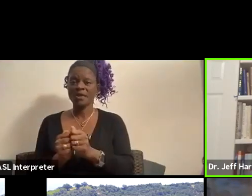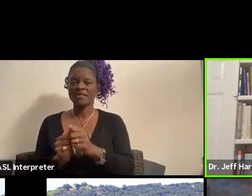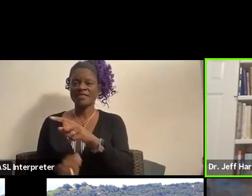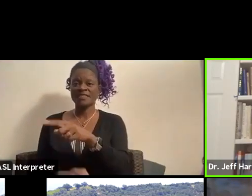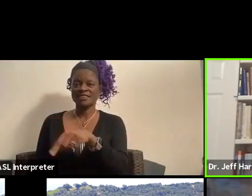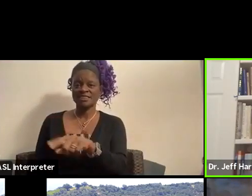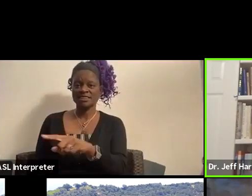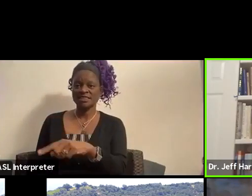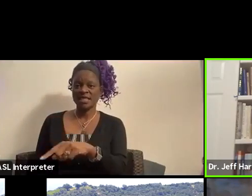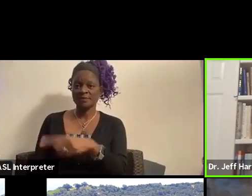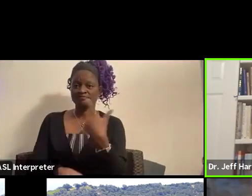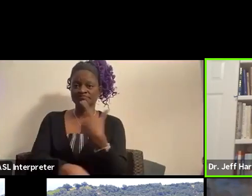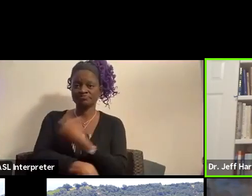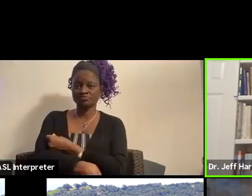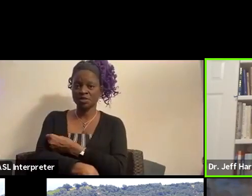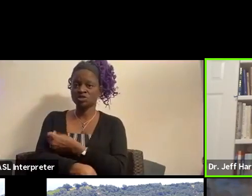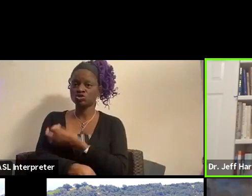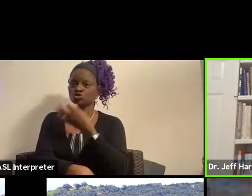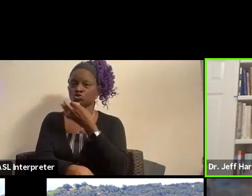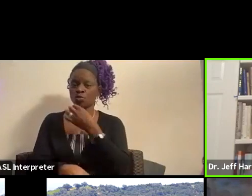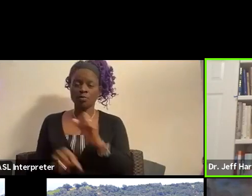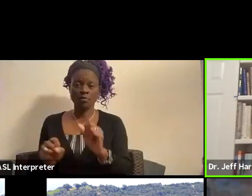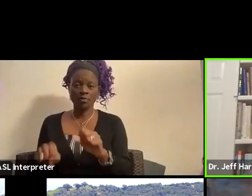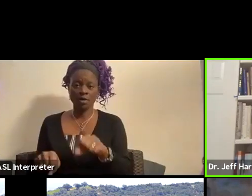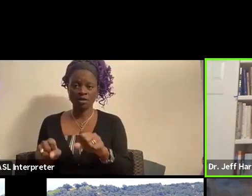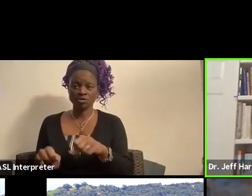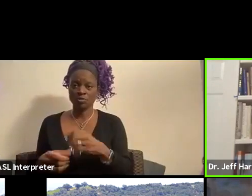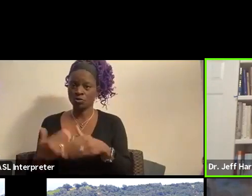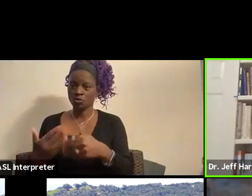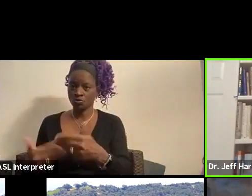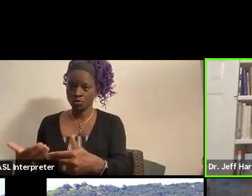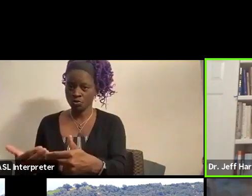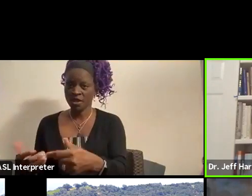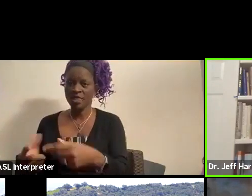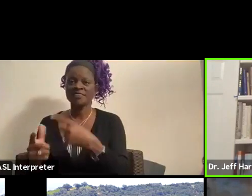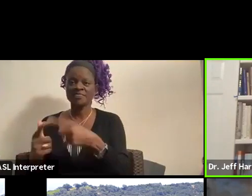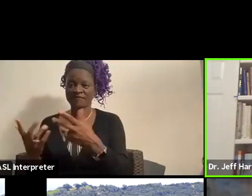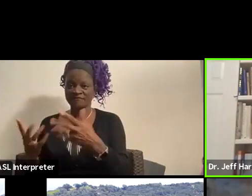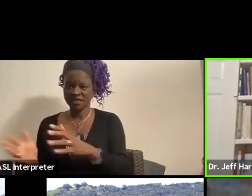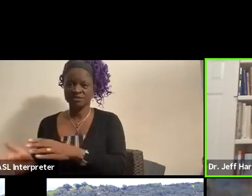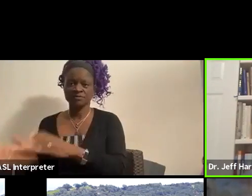vaccinated as soon as possible and then move into the elementary grades.